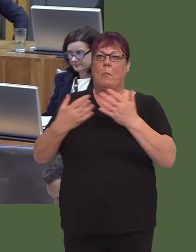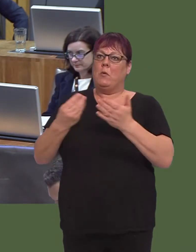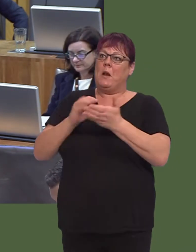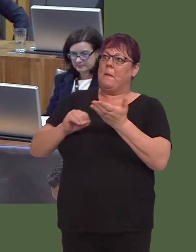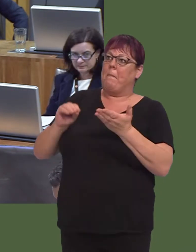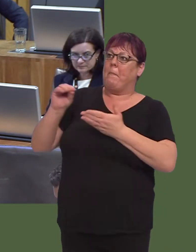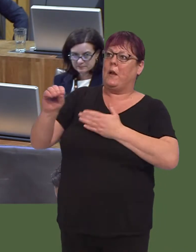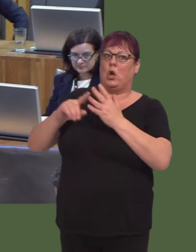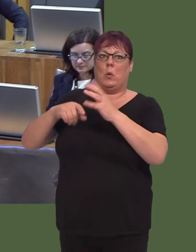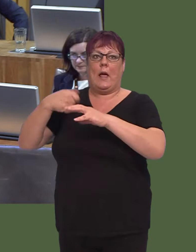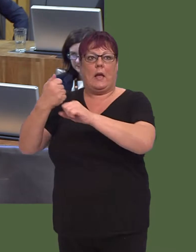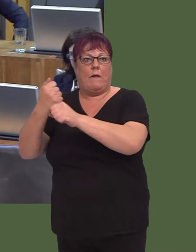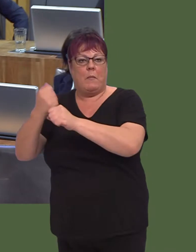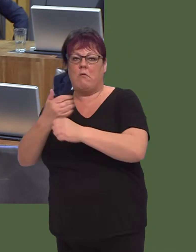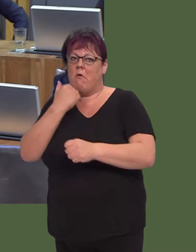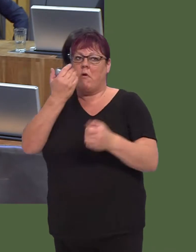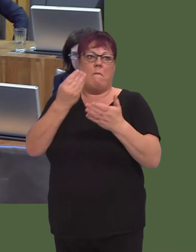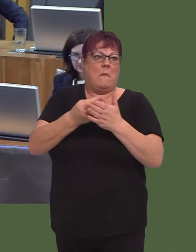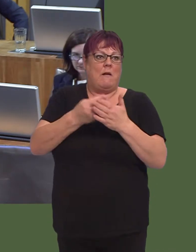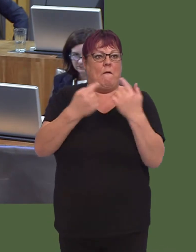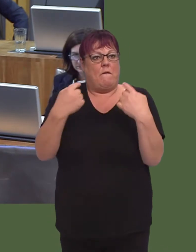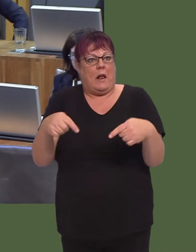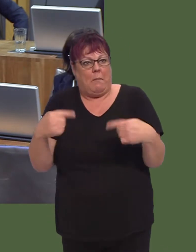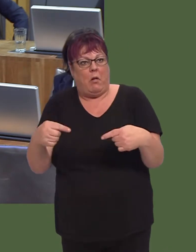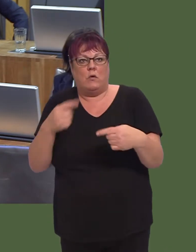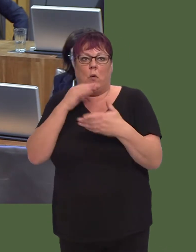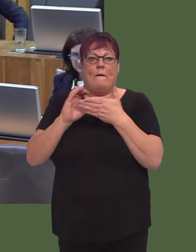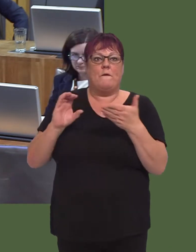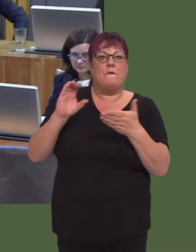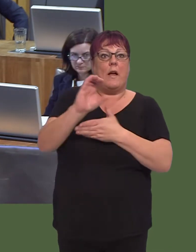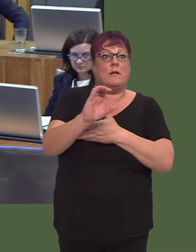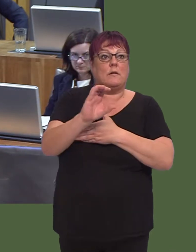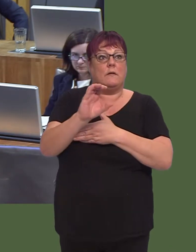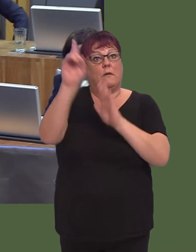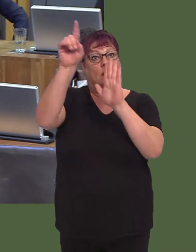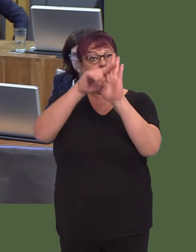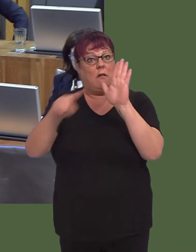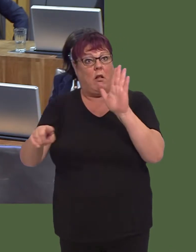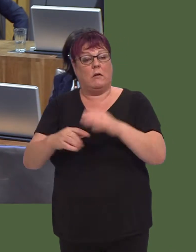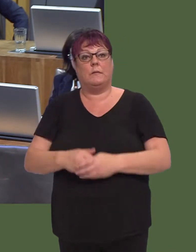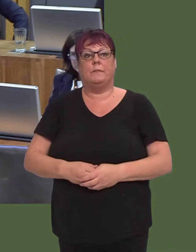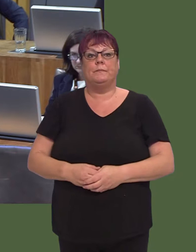Too much money was being paid to the UK Government and not enough money was then available to actually invest in the infrastructure.